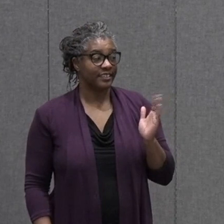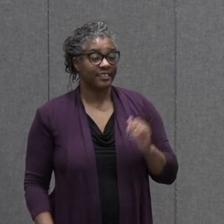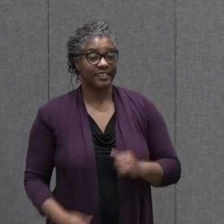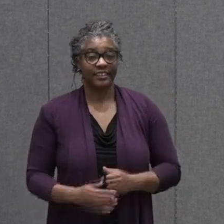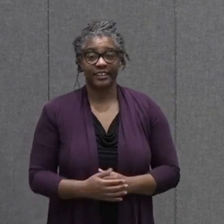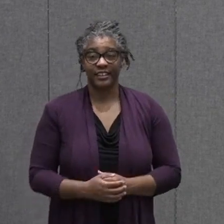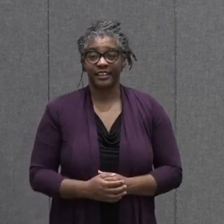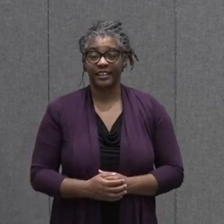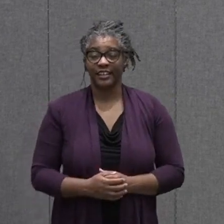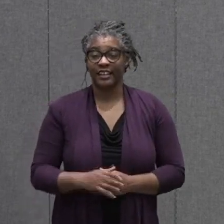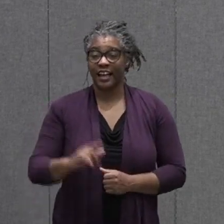l,